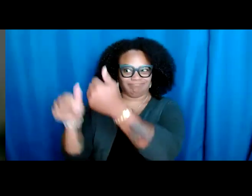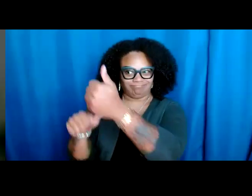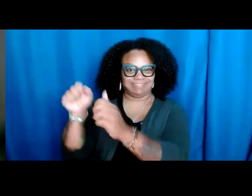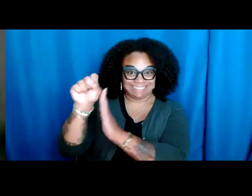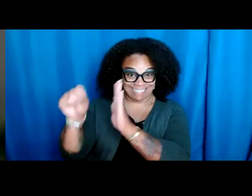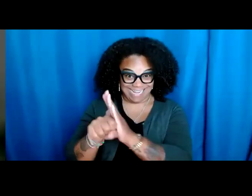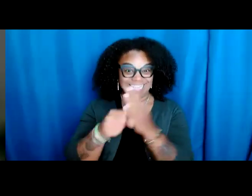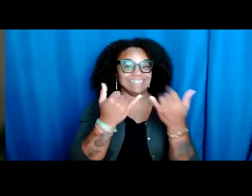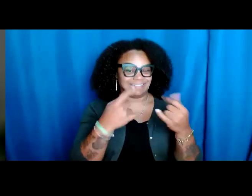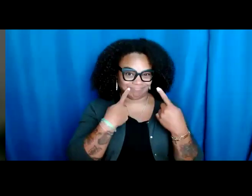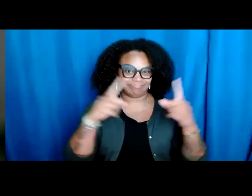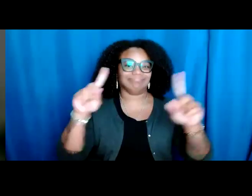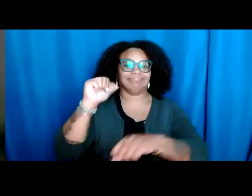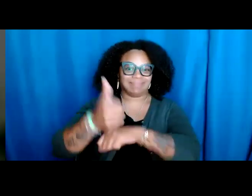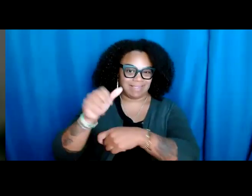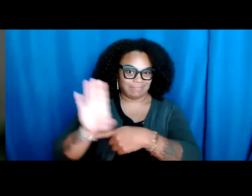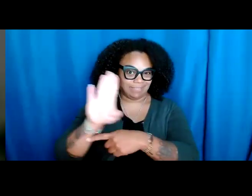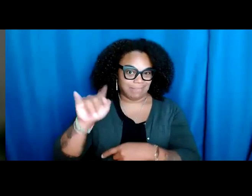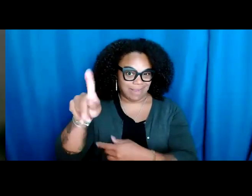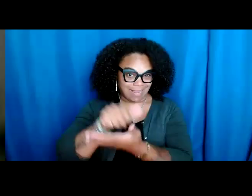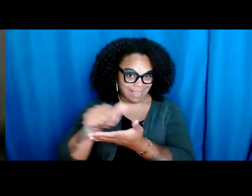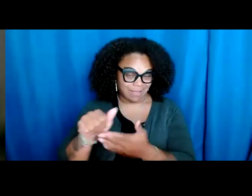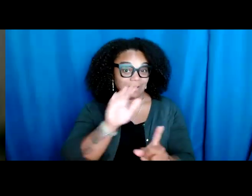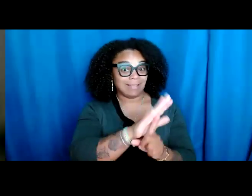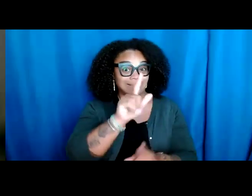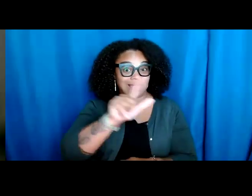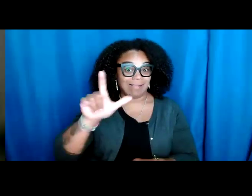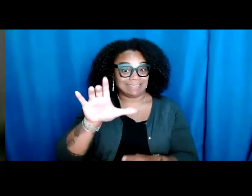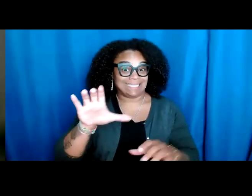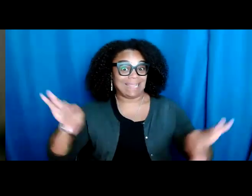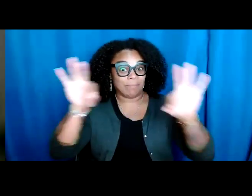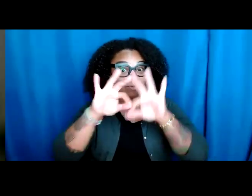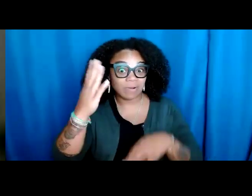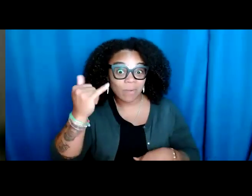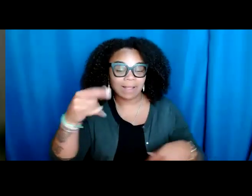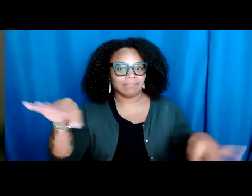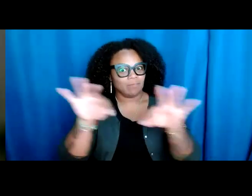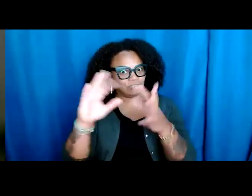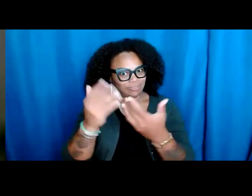account. His LLC is important because it is critical for separating his business